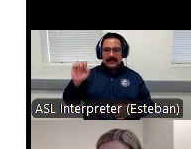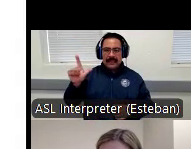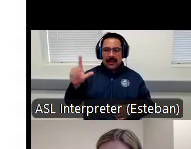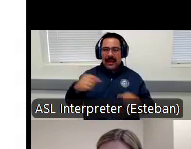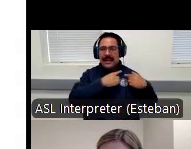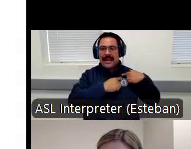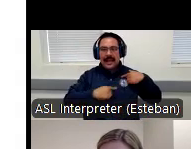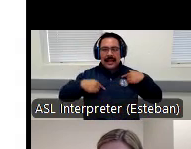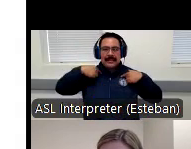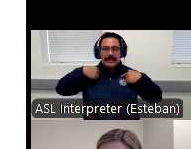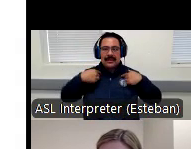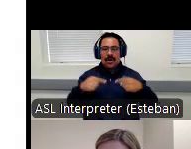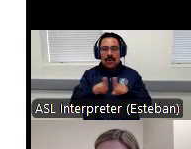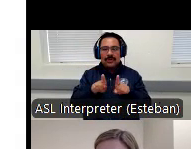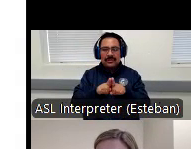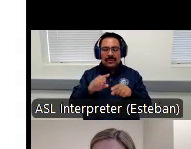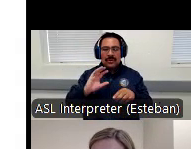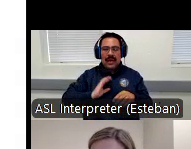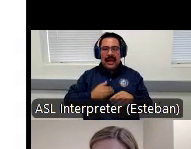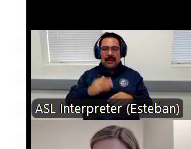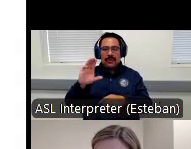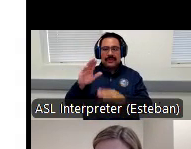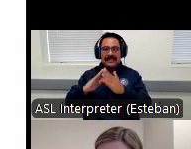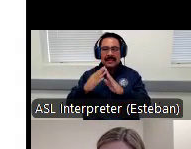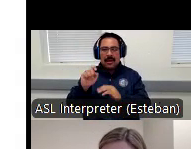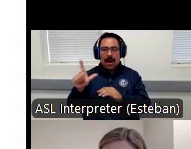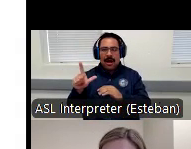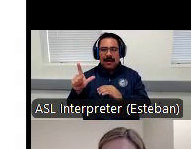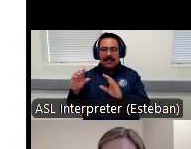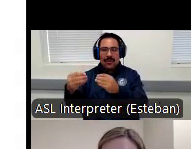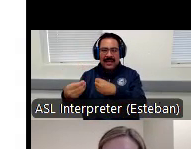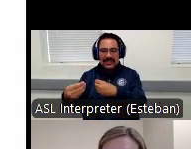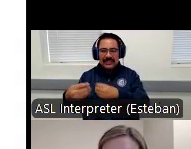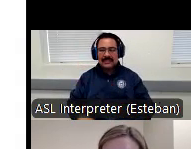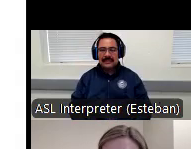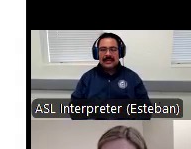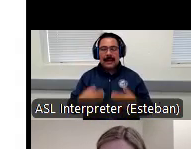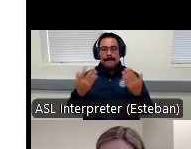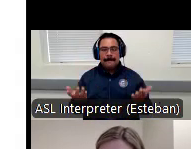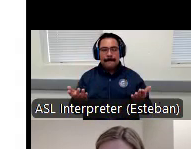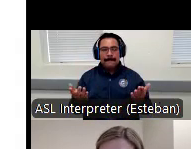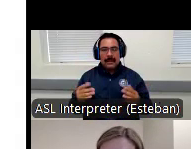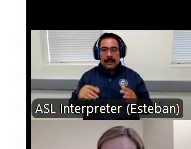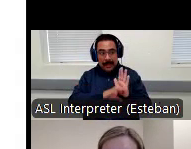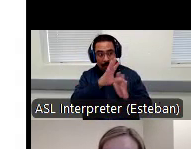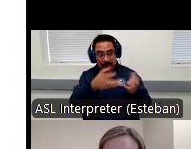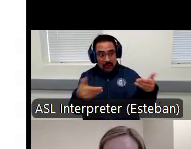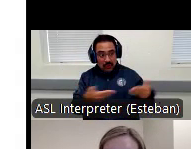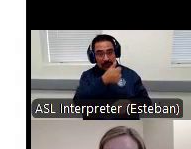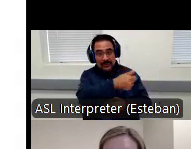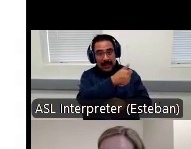and I am also at our City Hall location. Clare, did you want to introduce yourself?